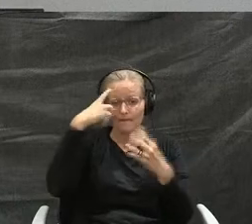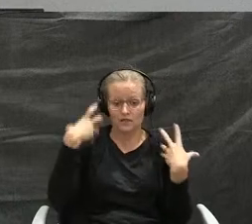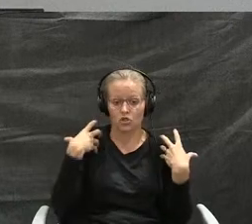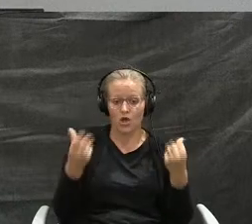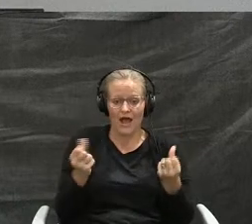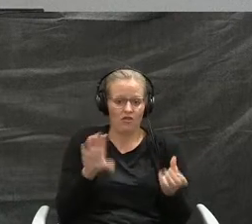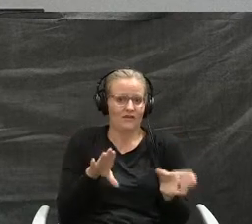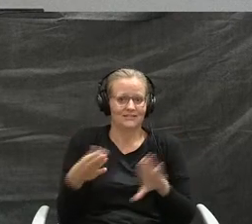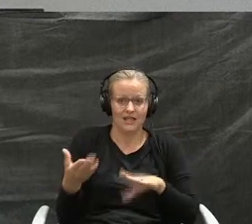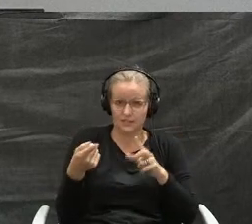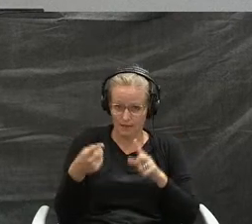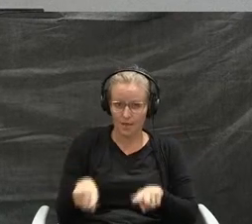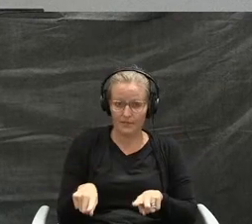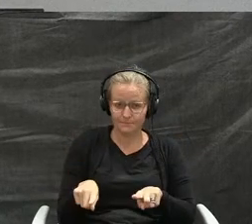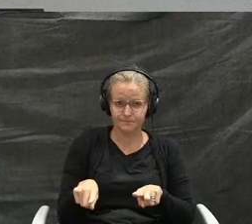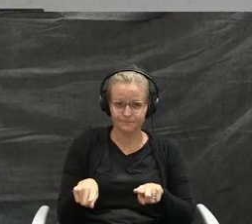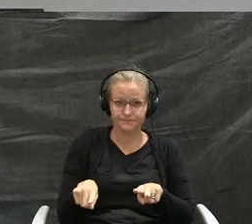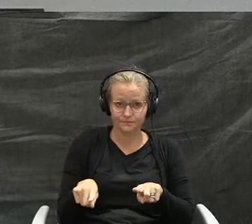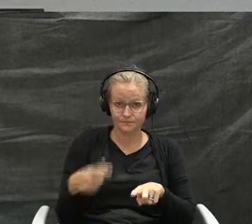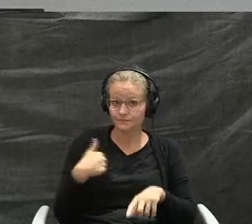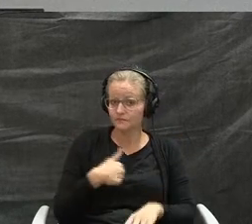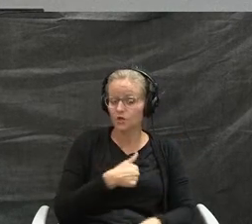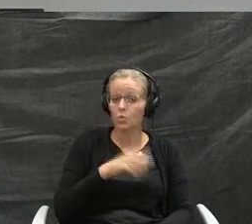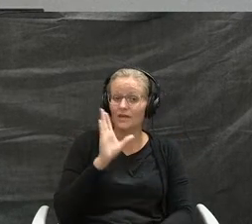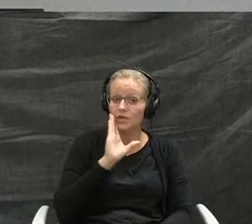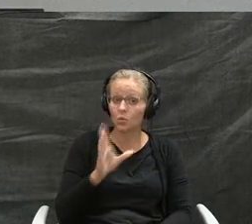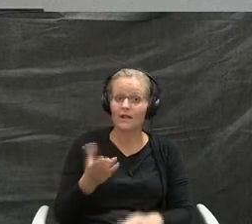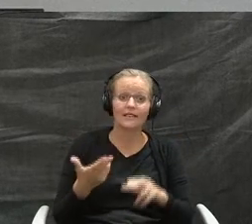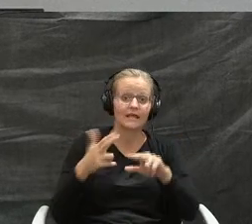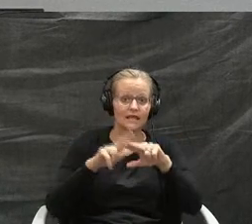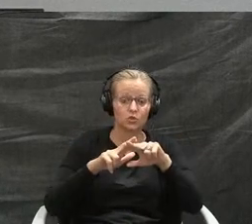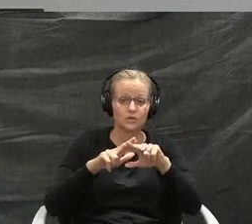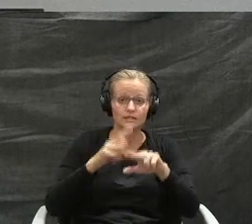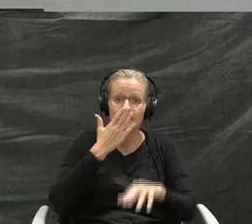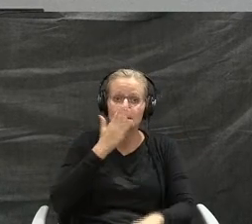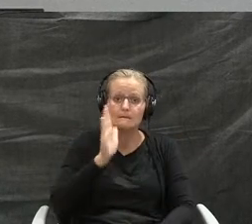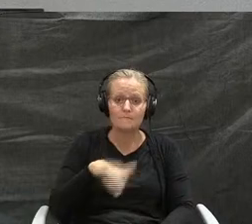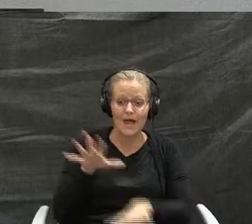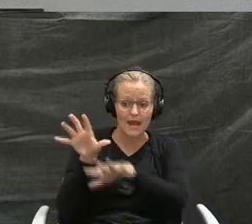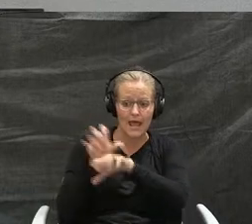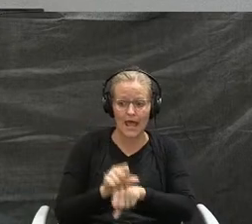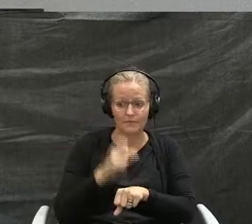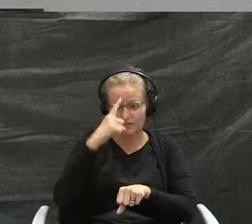We will increase in bad habits due to mental health issues such